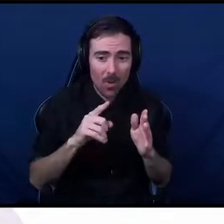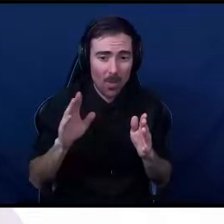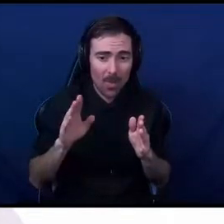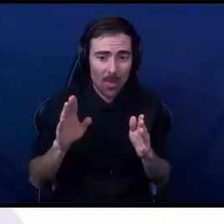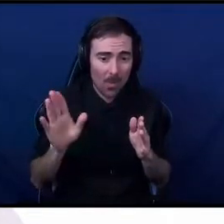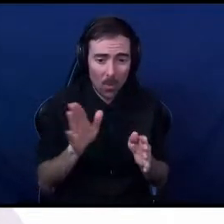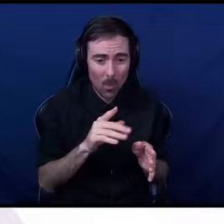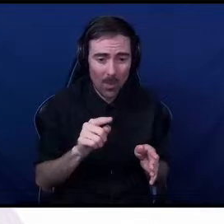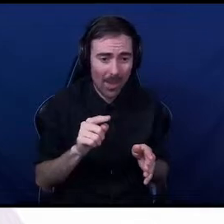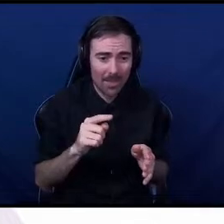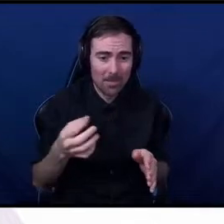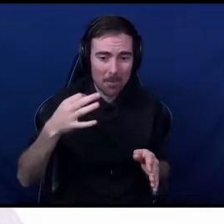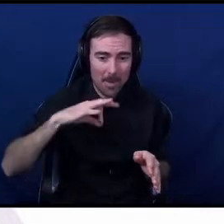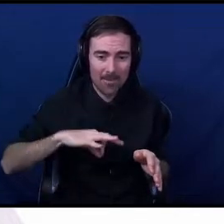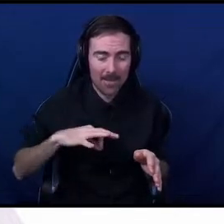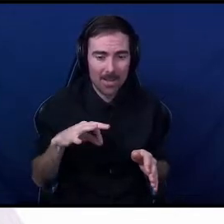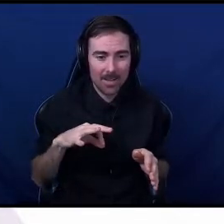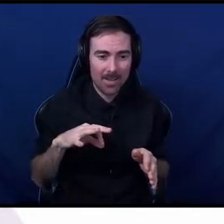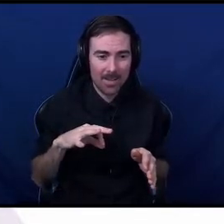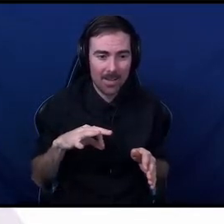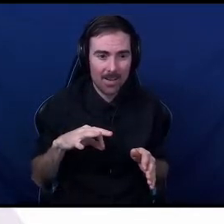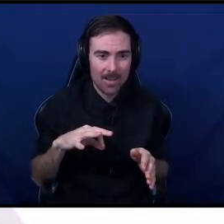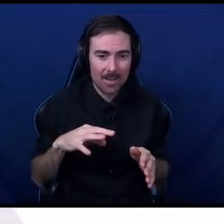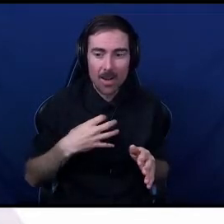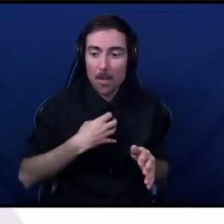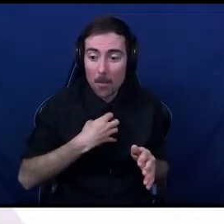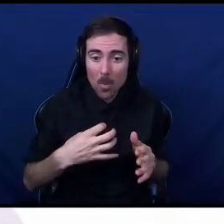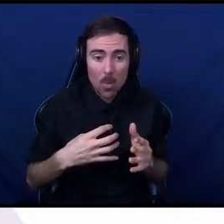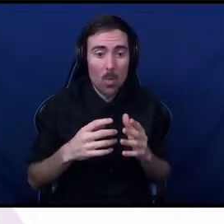I had added a certain amount more value to our lines. And the